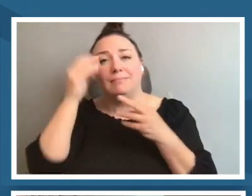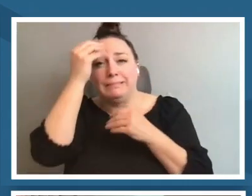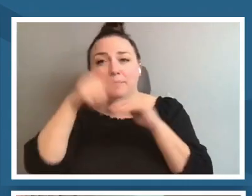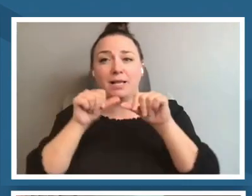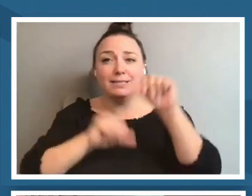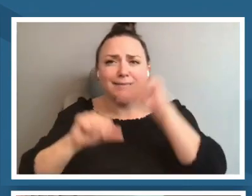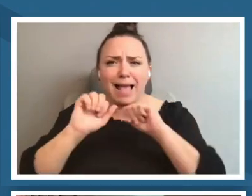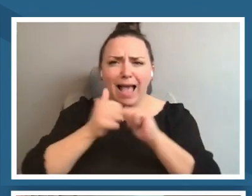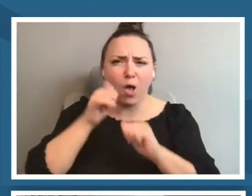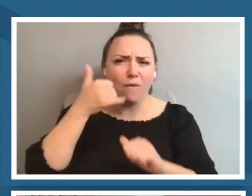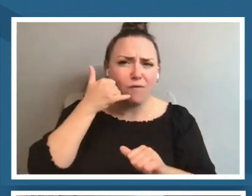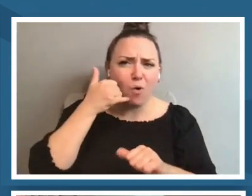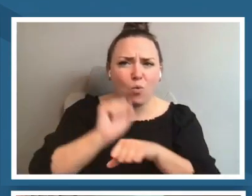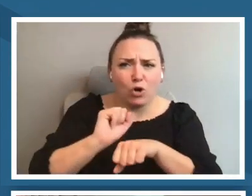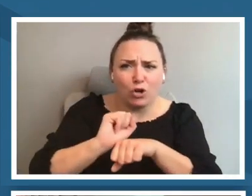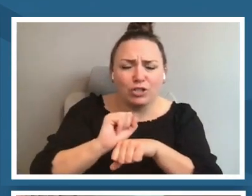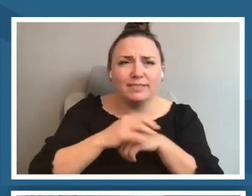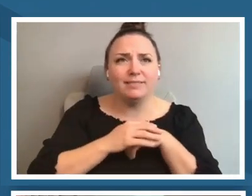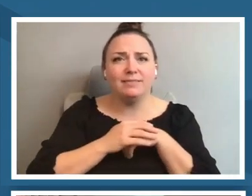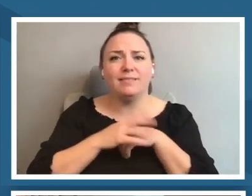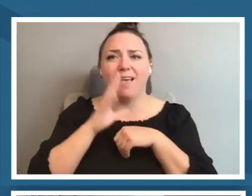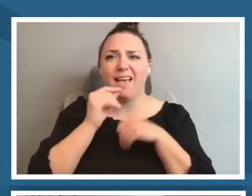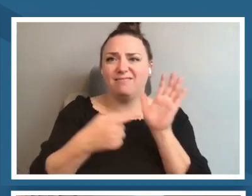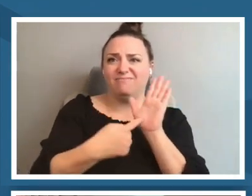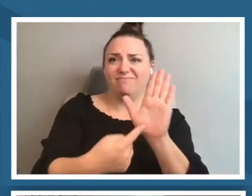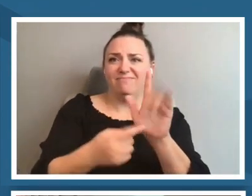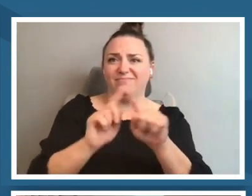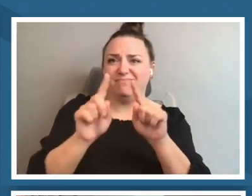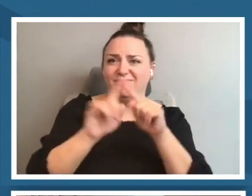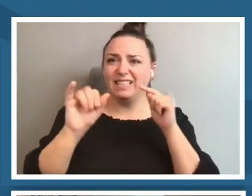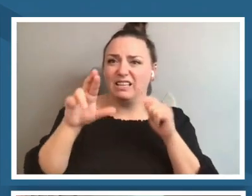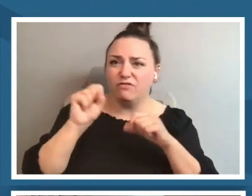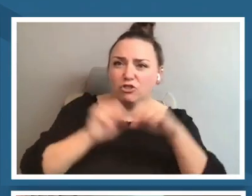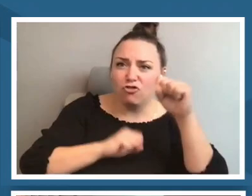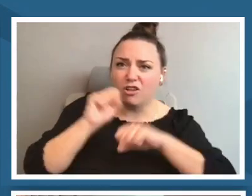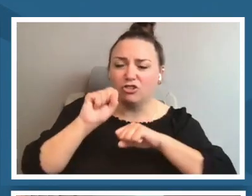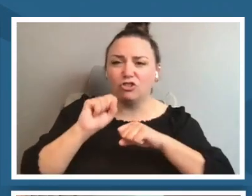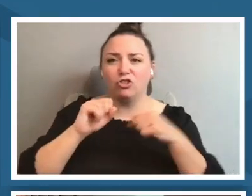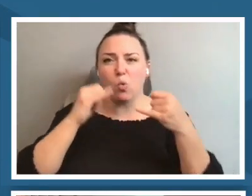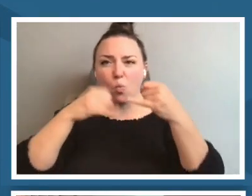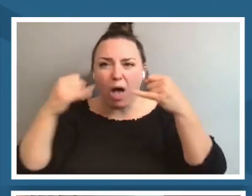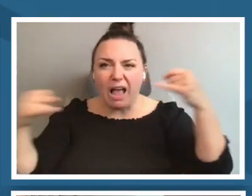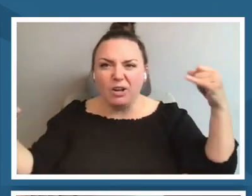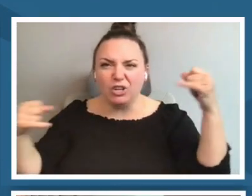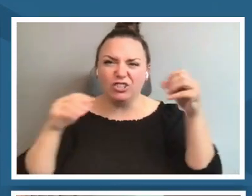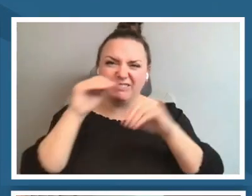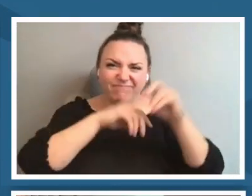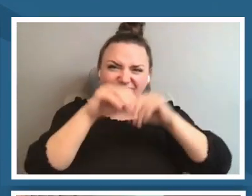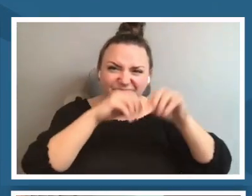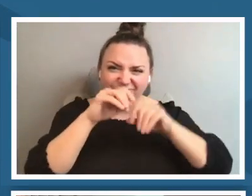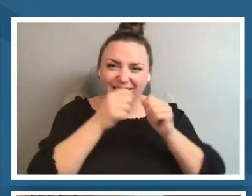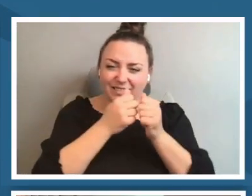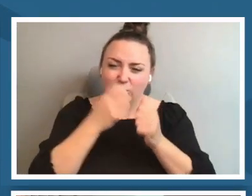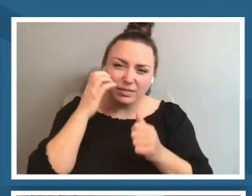and foregrounding all the infrastructure wires etc that go into making it work